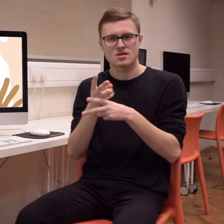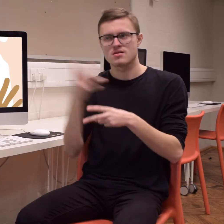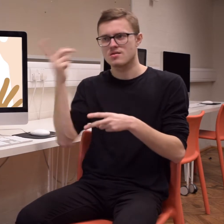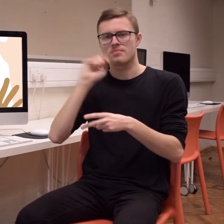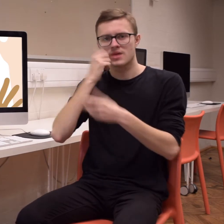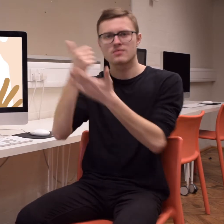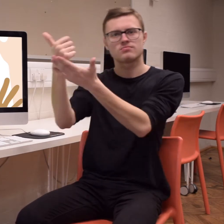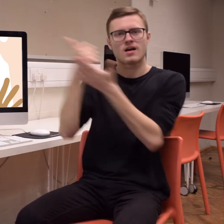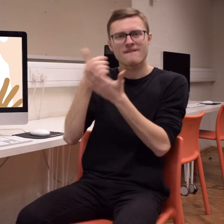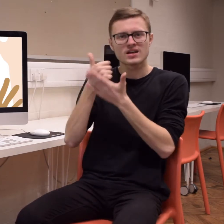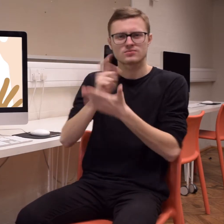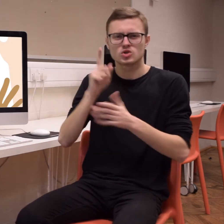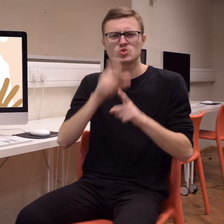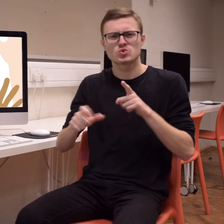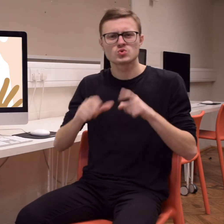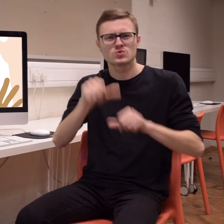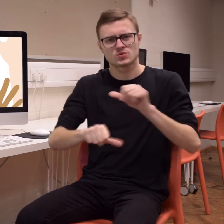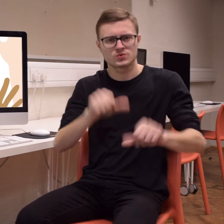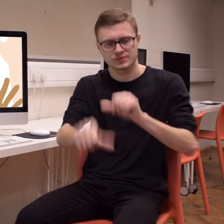advice about what to do.